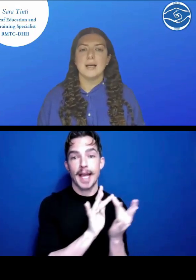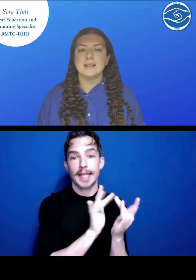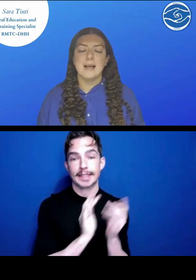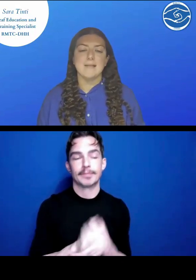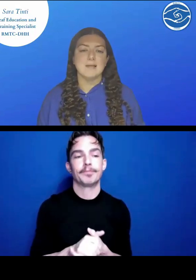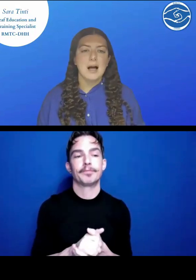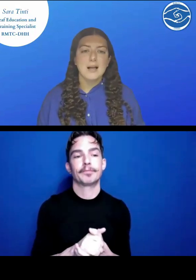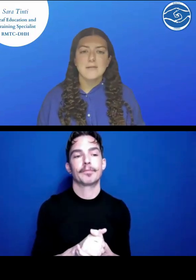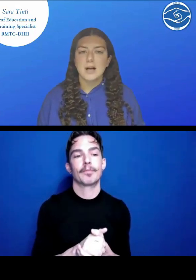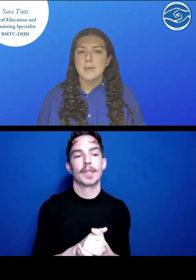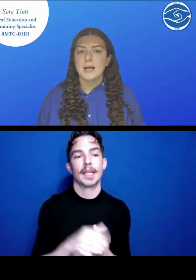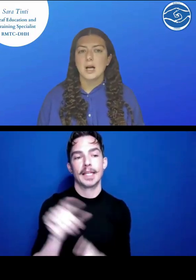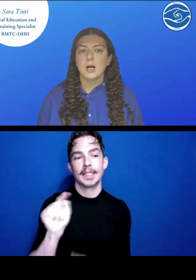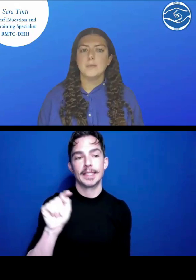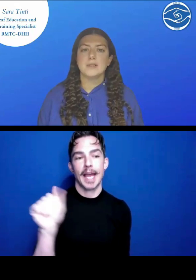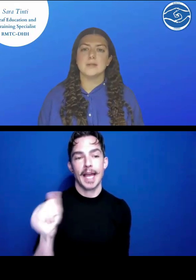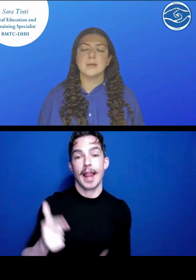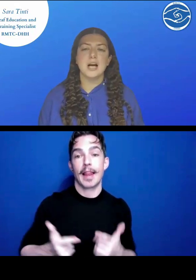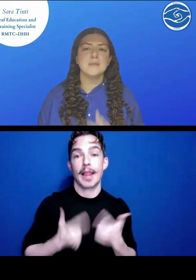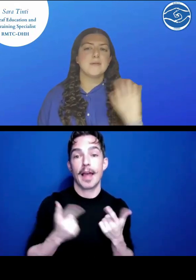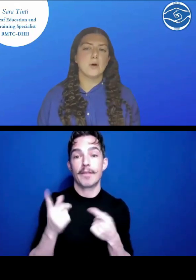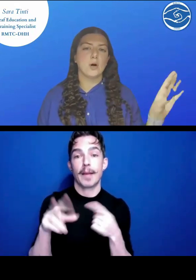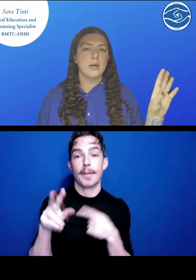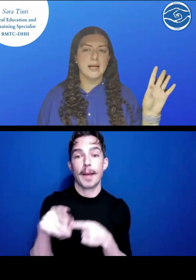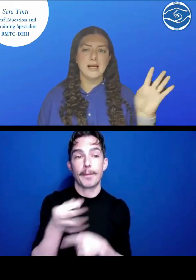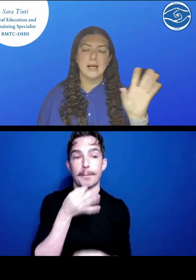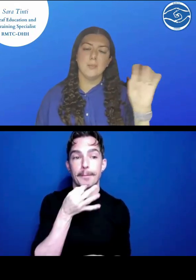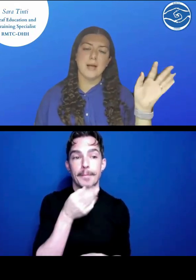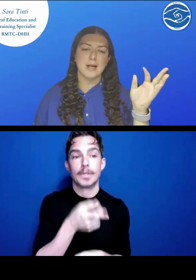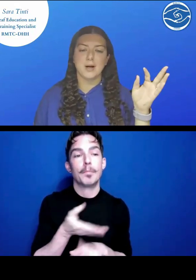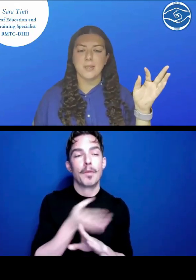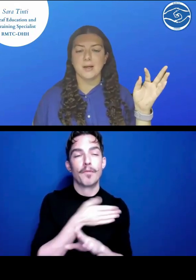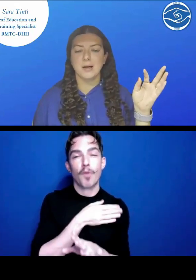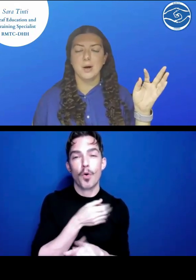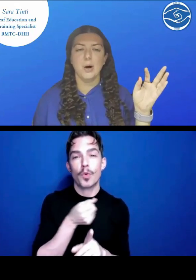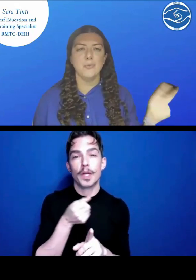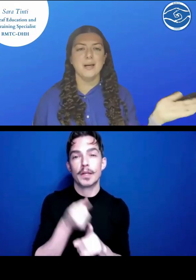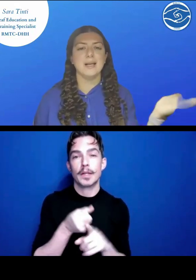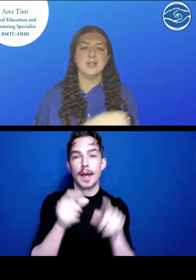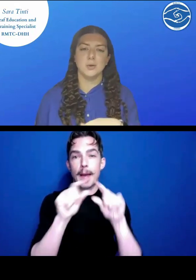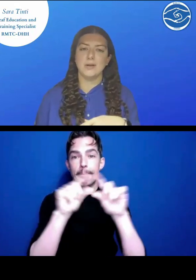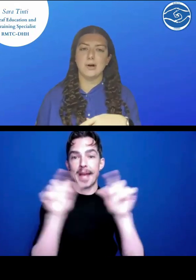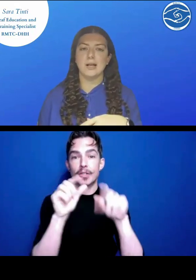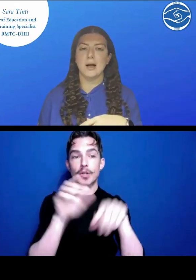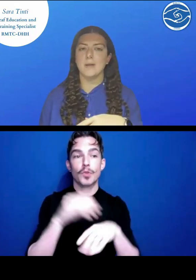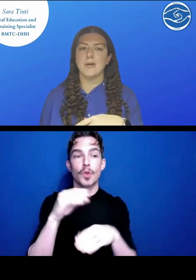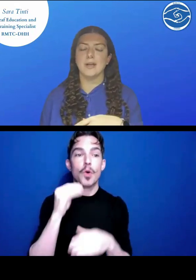got TA-Live! coming up. So, sometimes before we hit a banner on the homepage, we've already got them